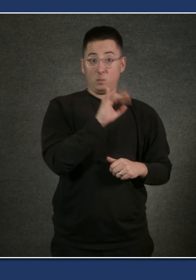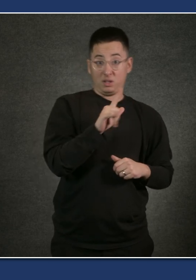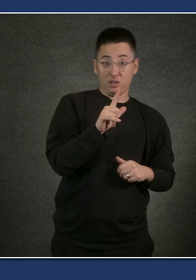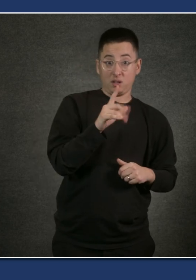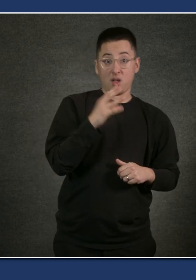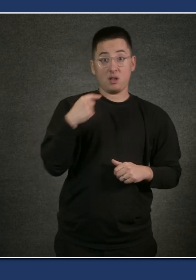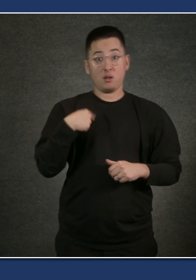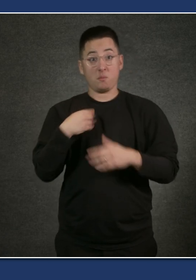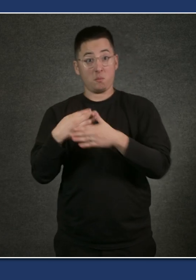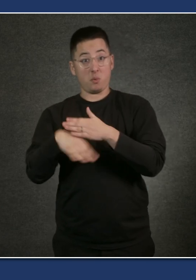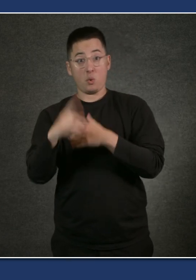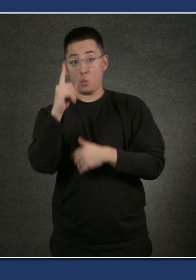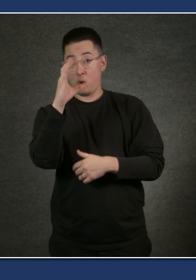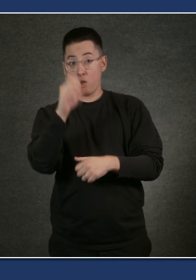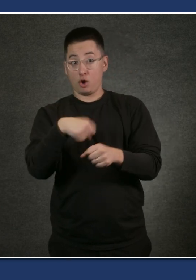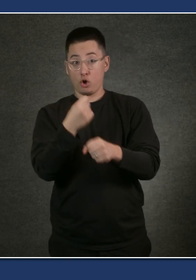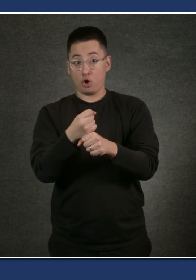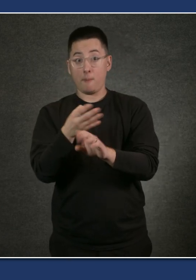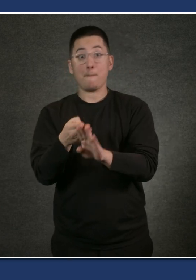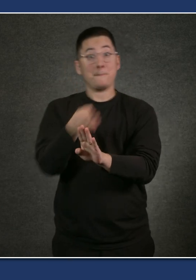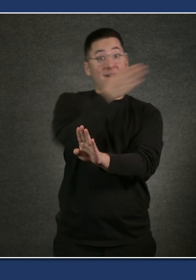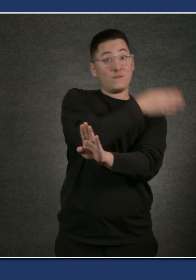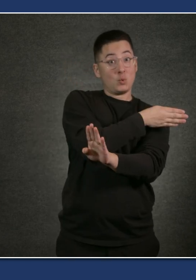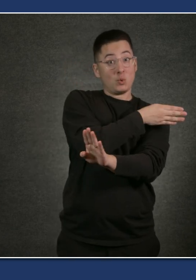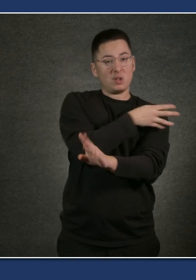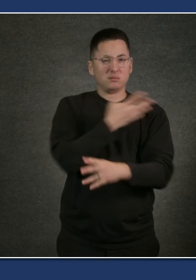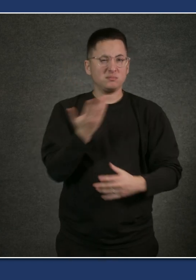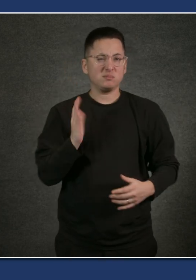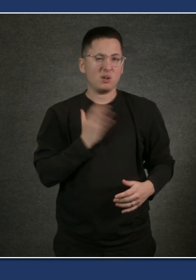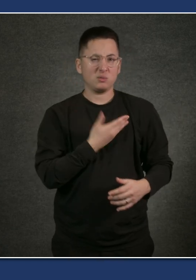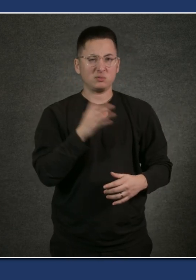If will and I had been born 100 years earlier,